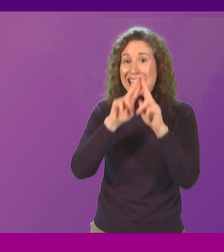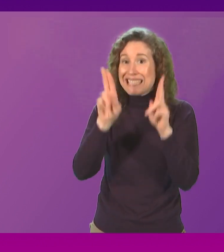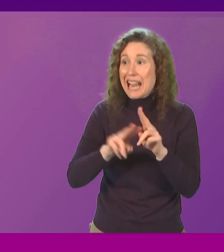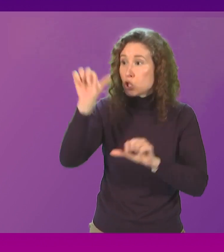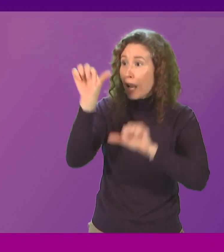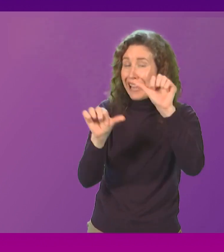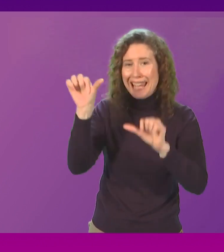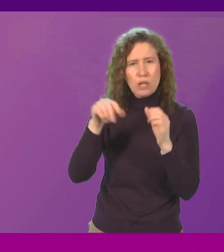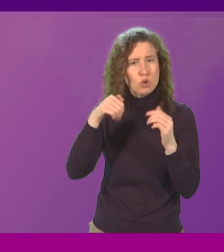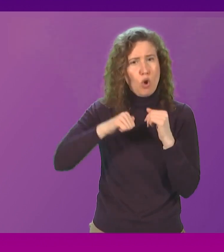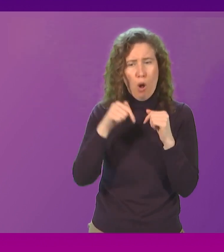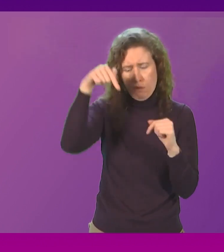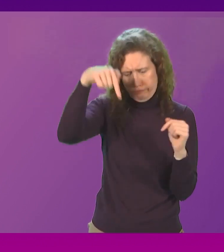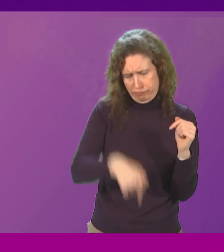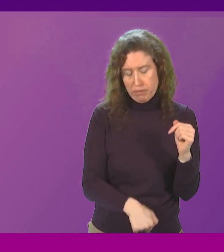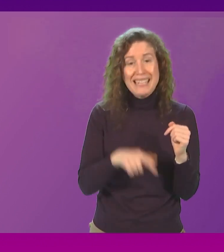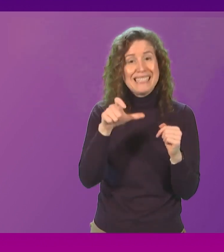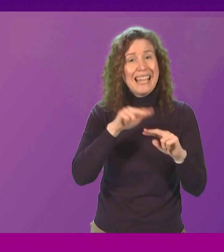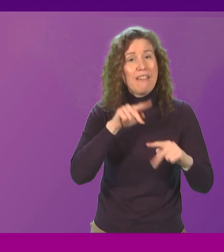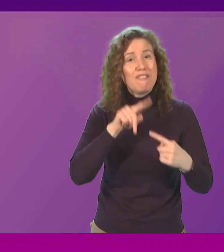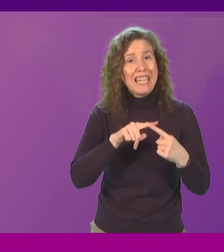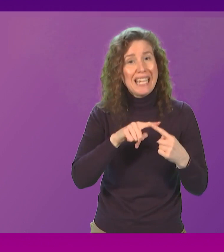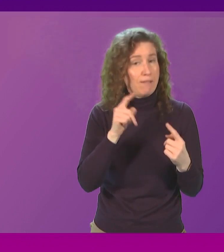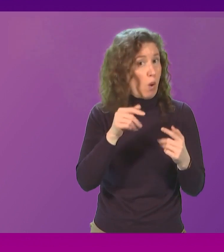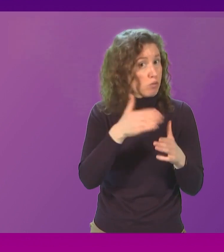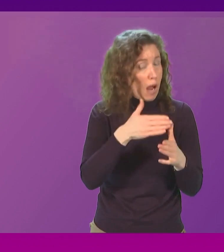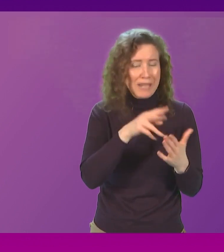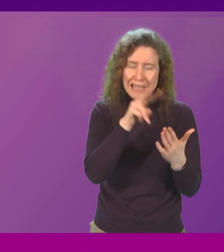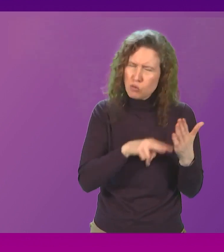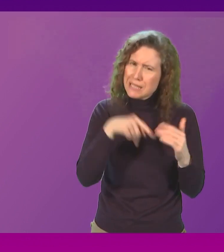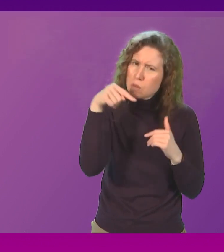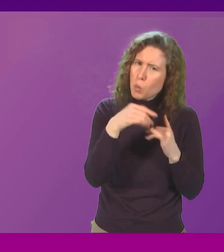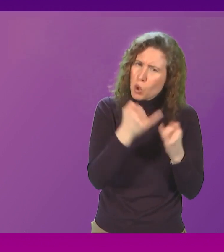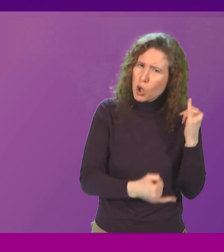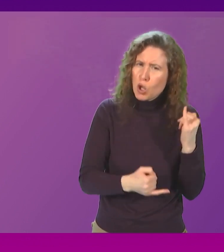On CFE levels in primary schools, her record is: literacy falling; reading falling; writing